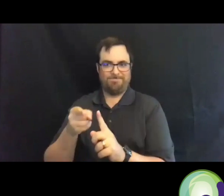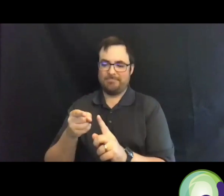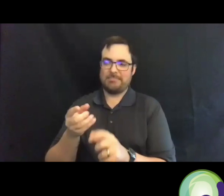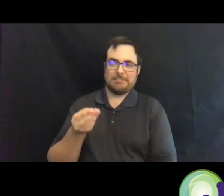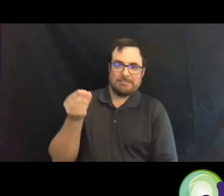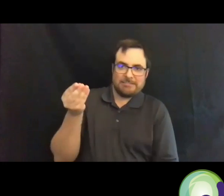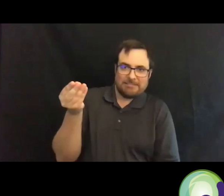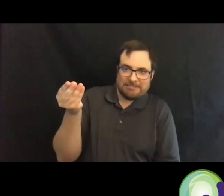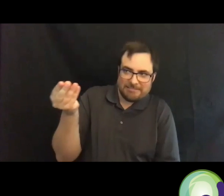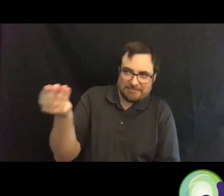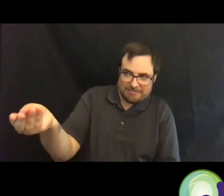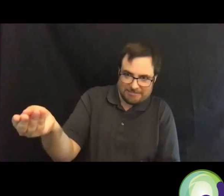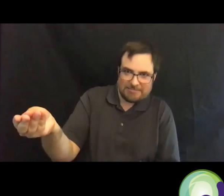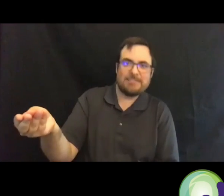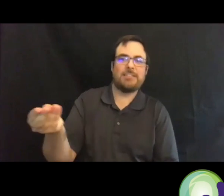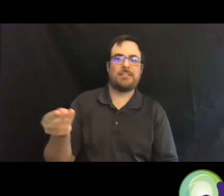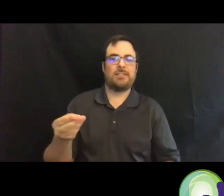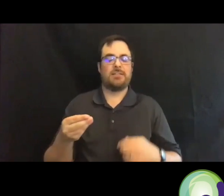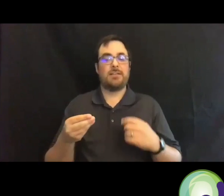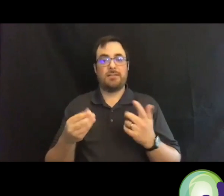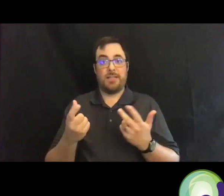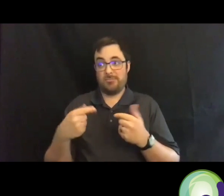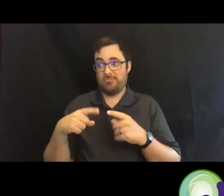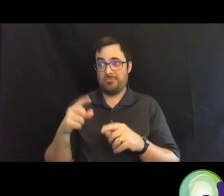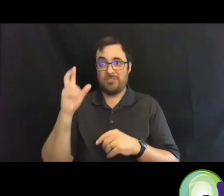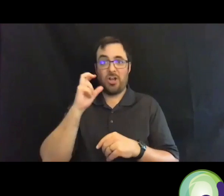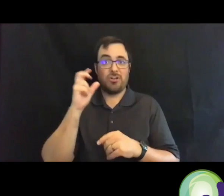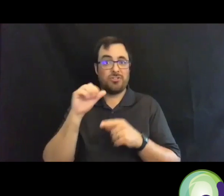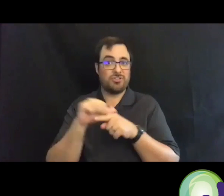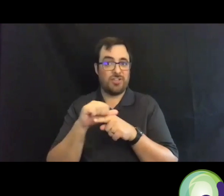talk about auditory training because the philosophy is parents as the